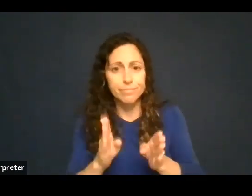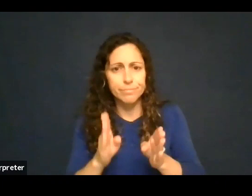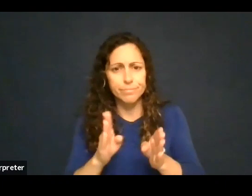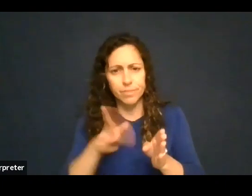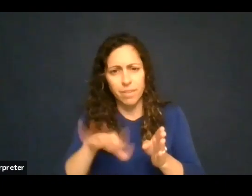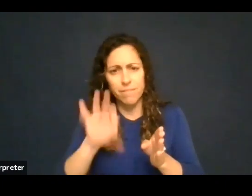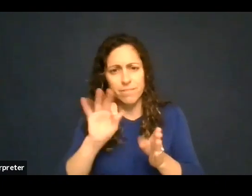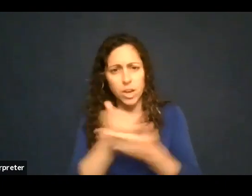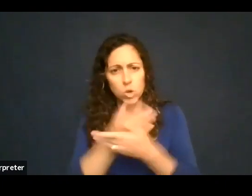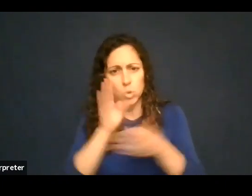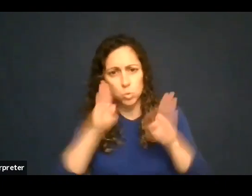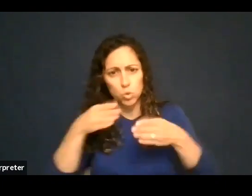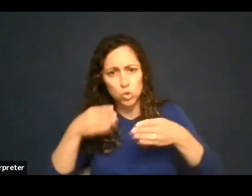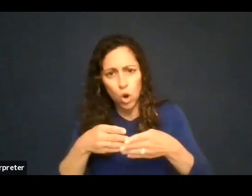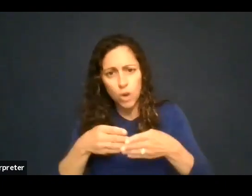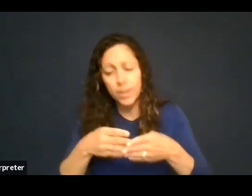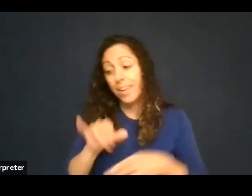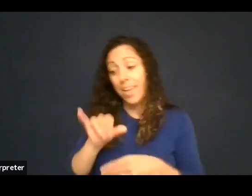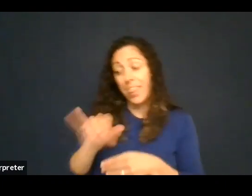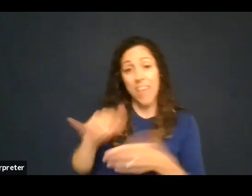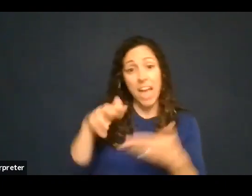can get involved in.